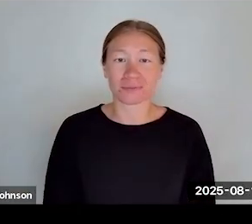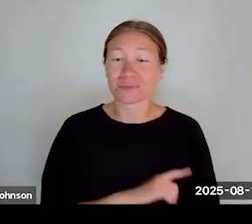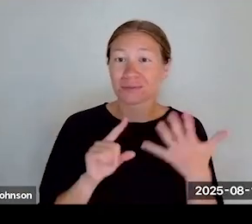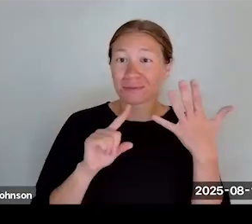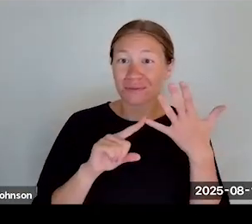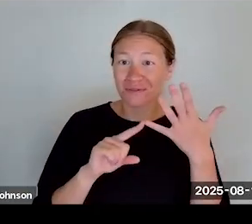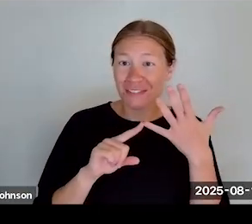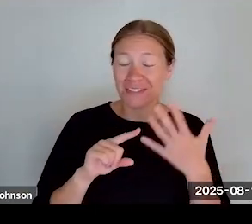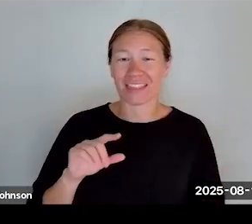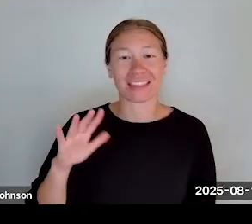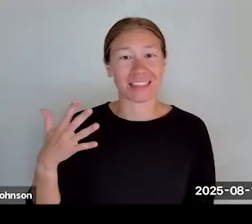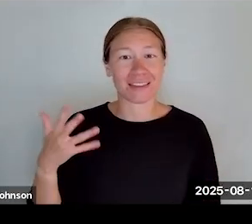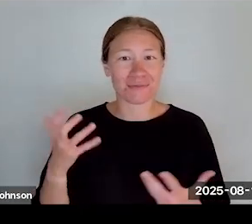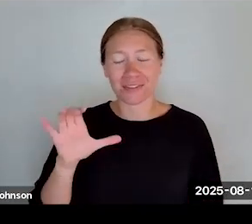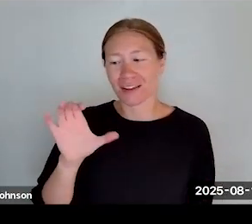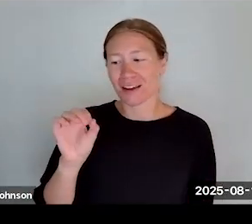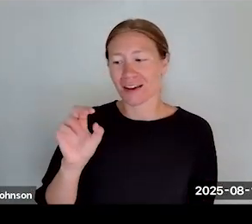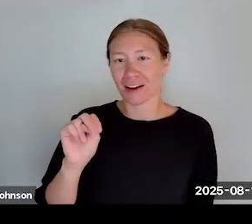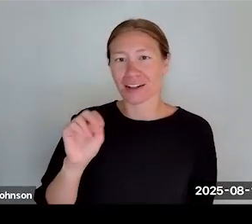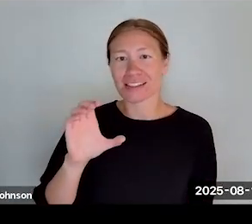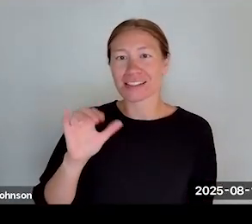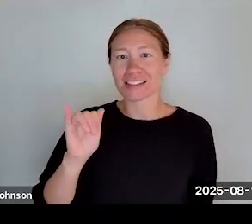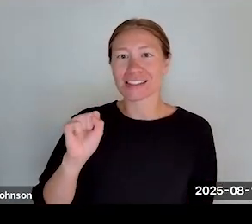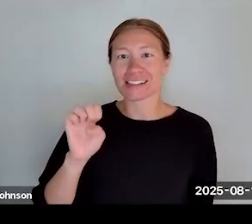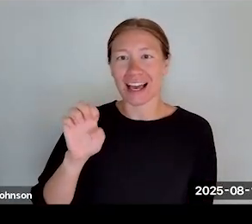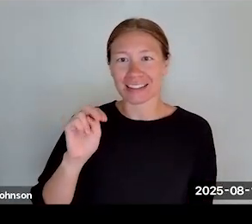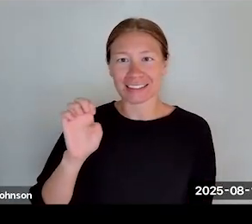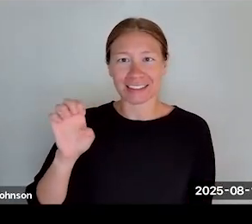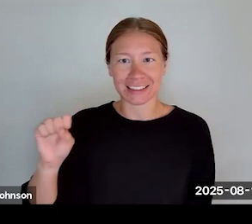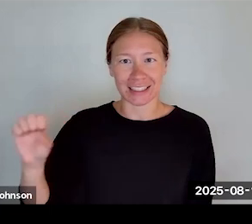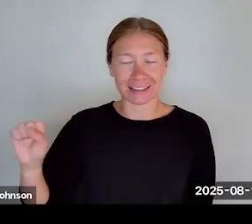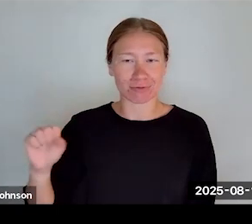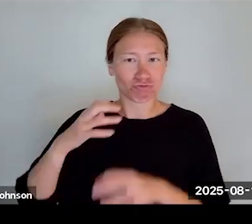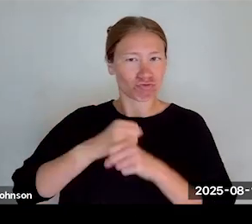The fifth C is conciseness. You need to be brief and stick to the point,